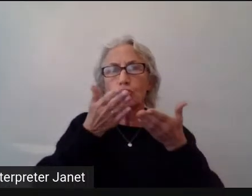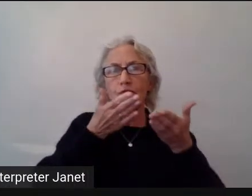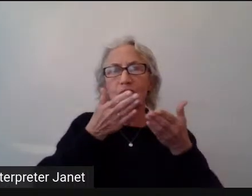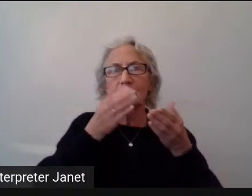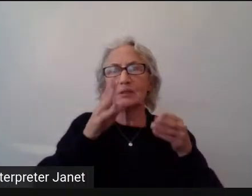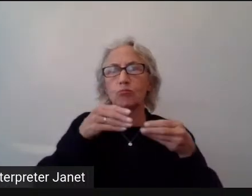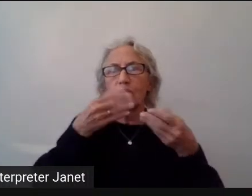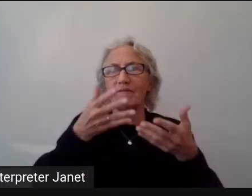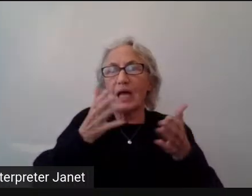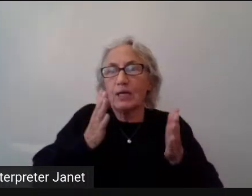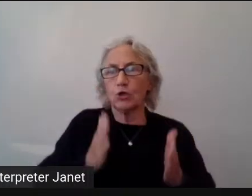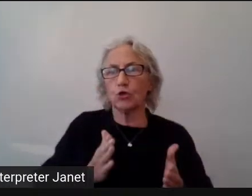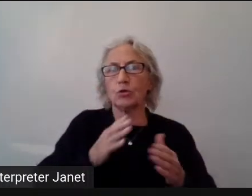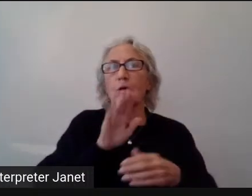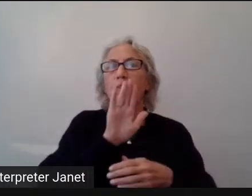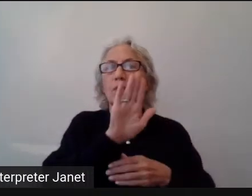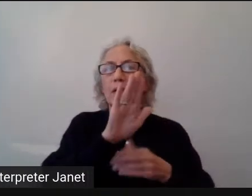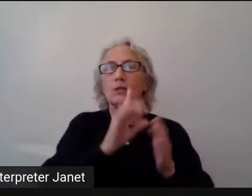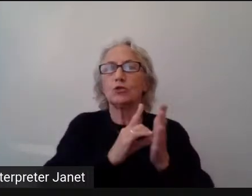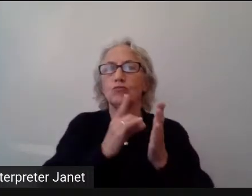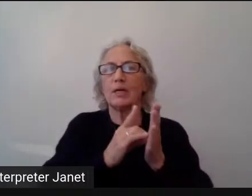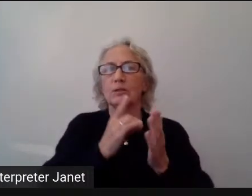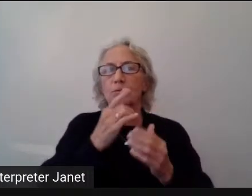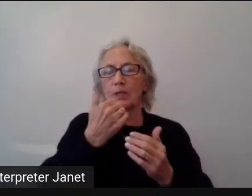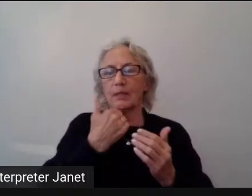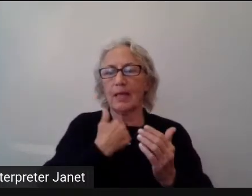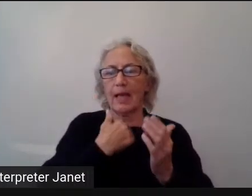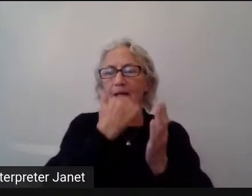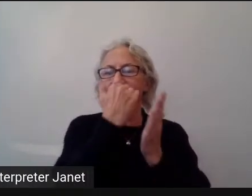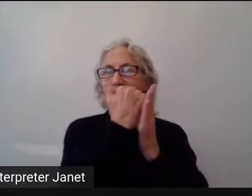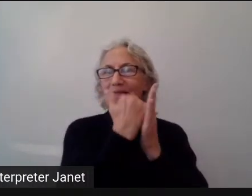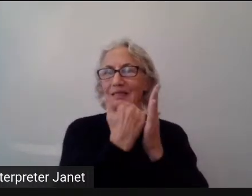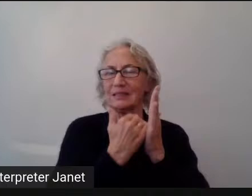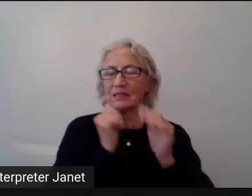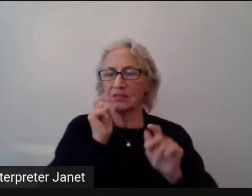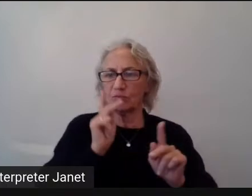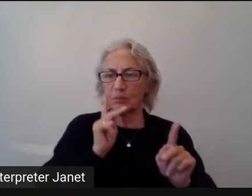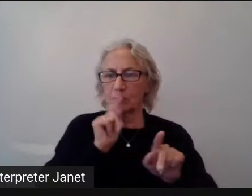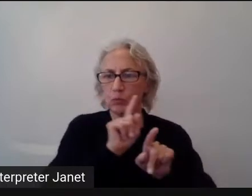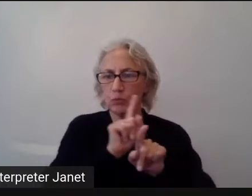If you are looking for a more professional help you can go to the service provider directory under the